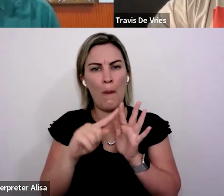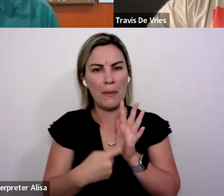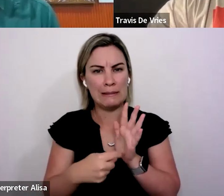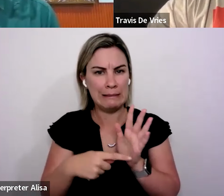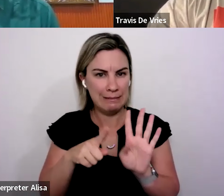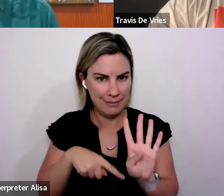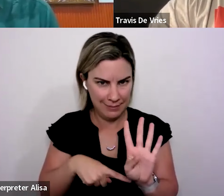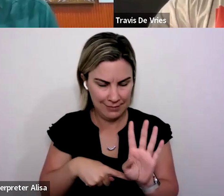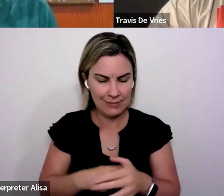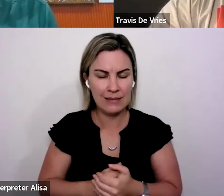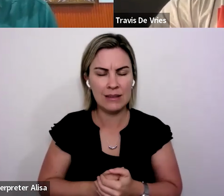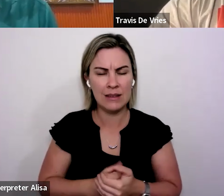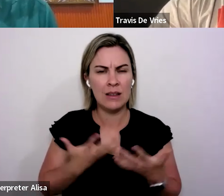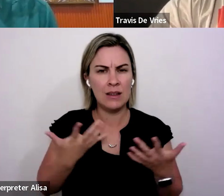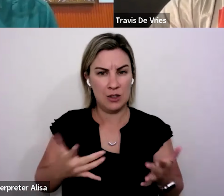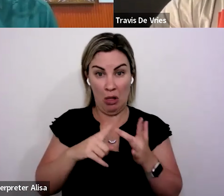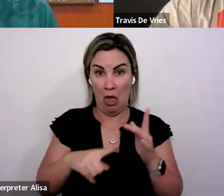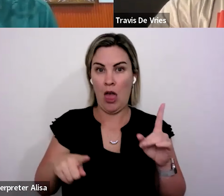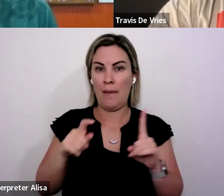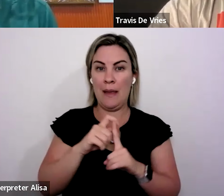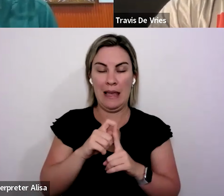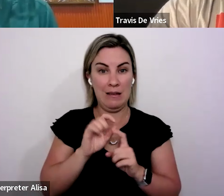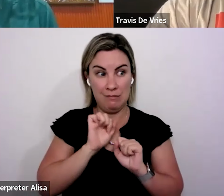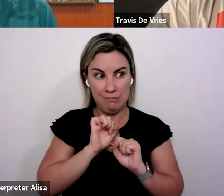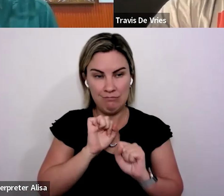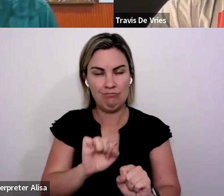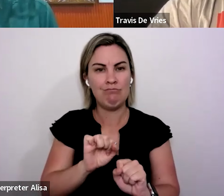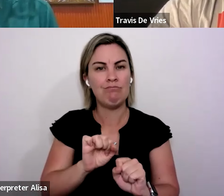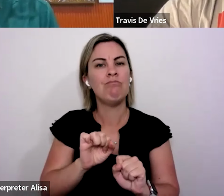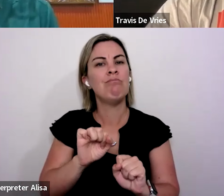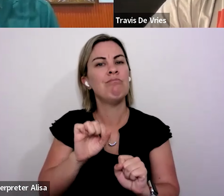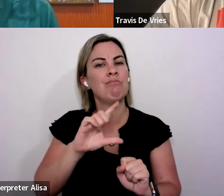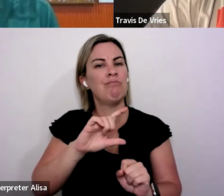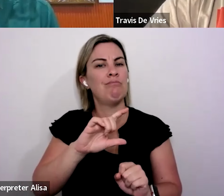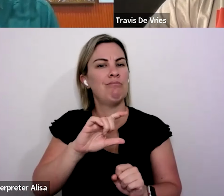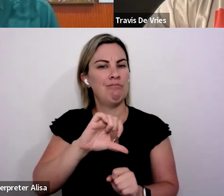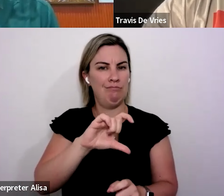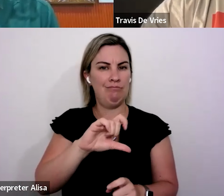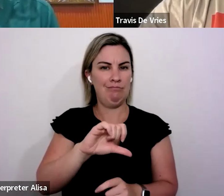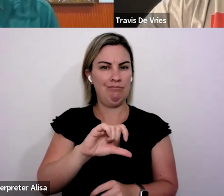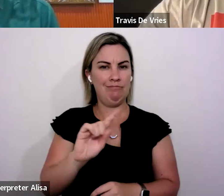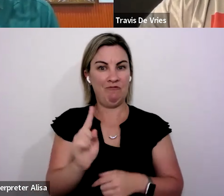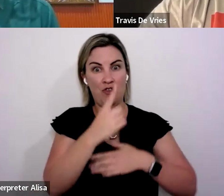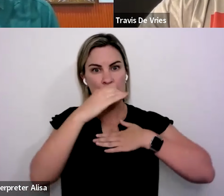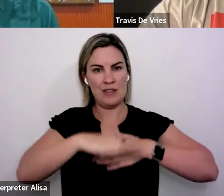That you need as a project developer or an applicant to ensure that